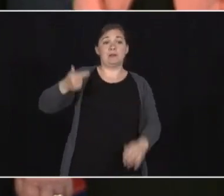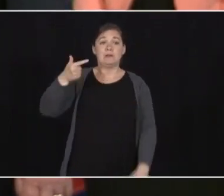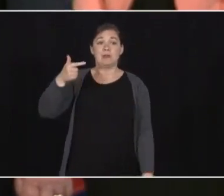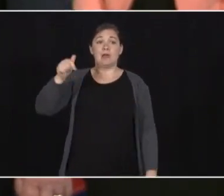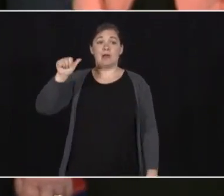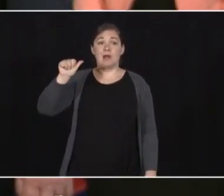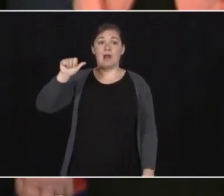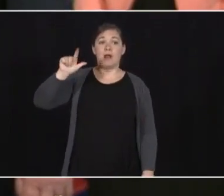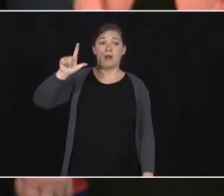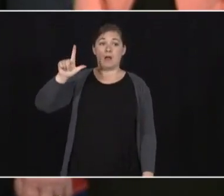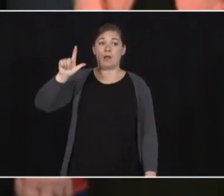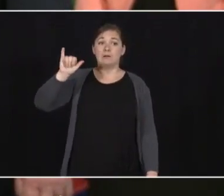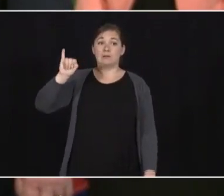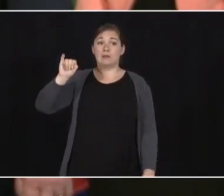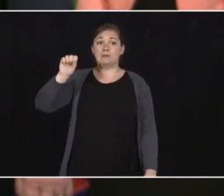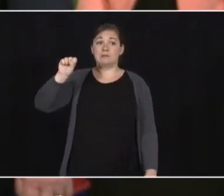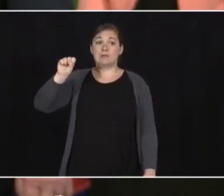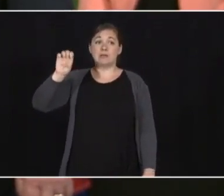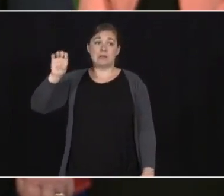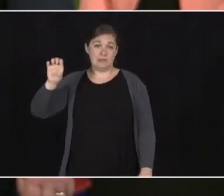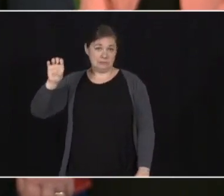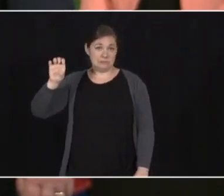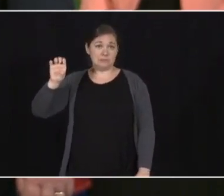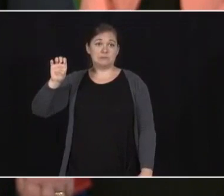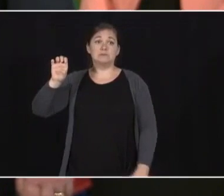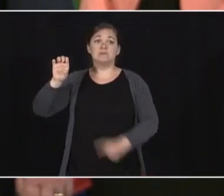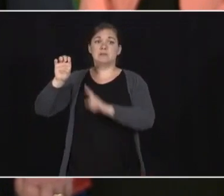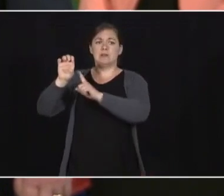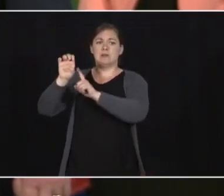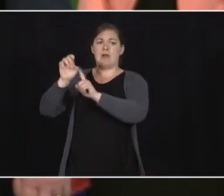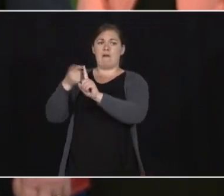that was reported on in this summer of last year.